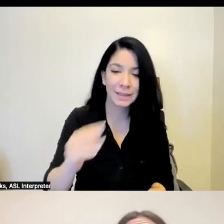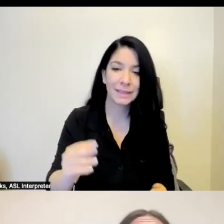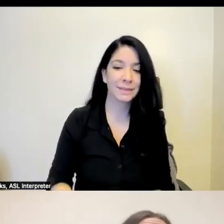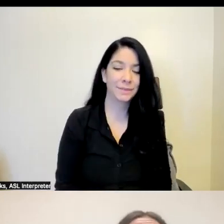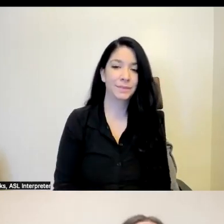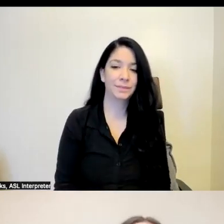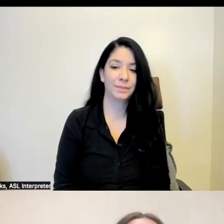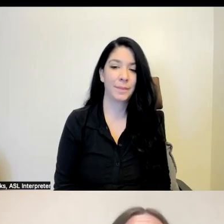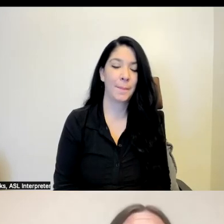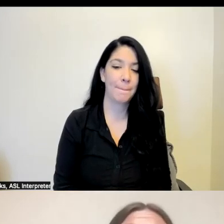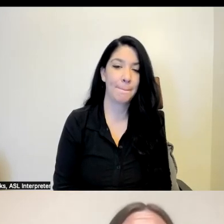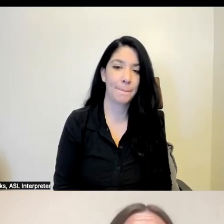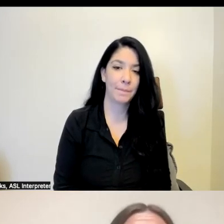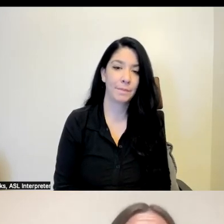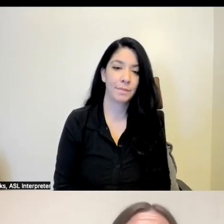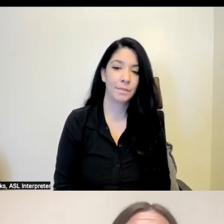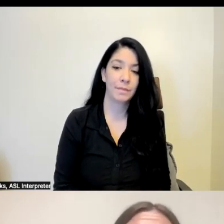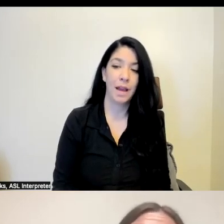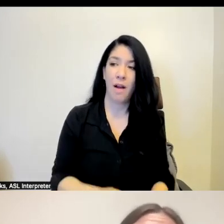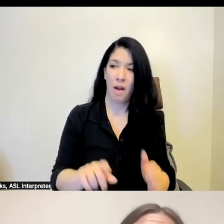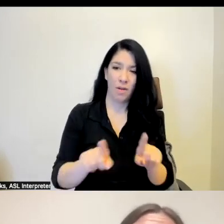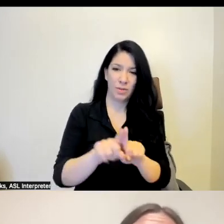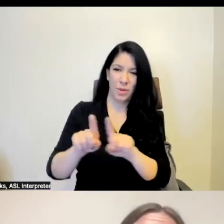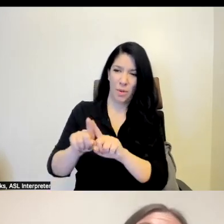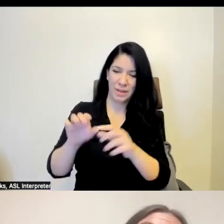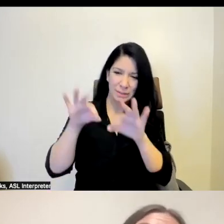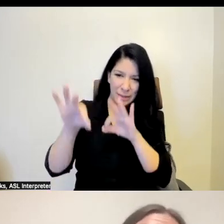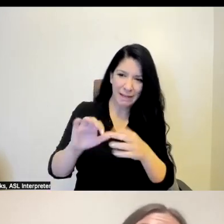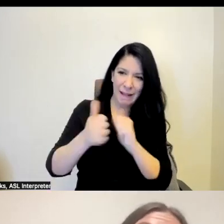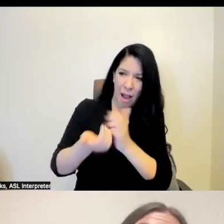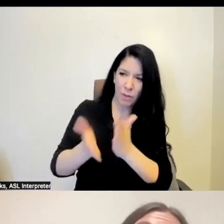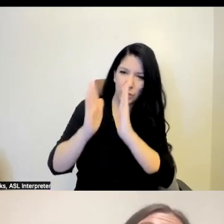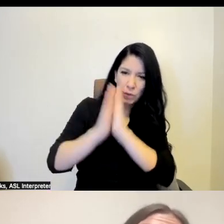like, already sharing their experiences requesting reasonable accommodations in healthcare. And we